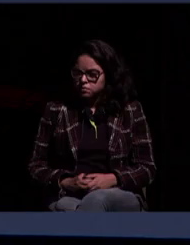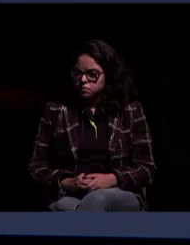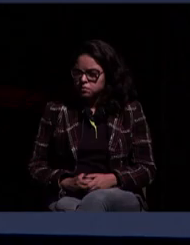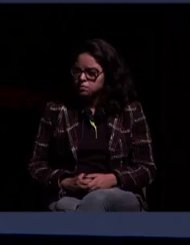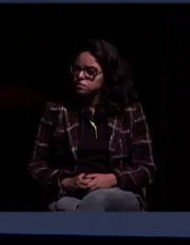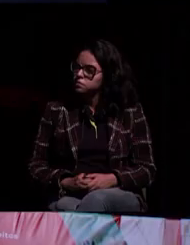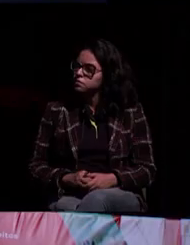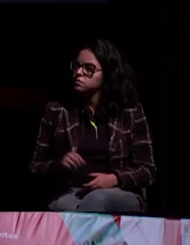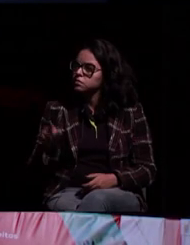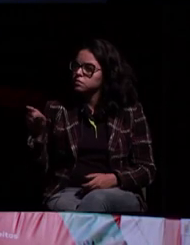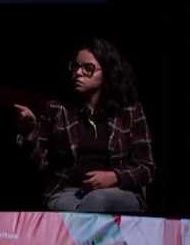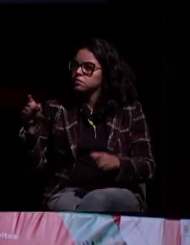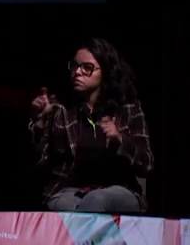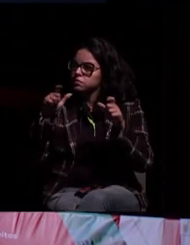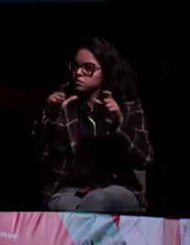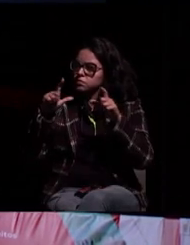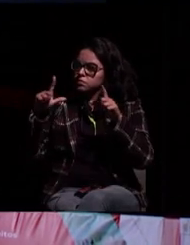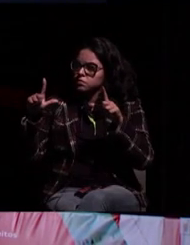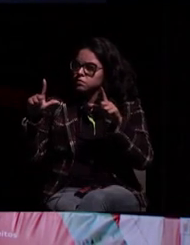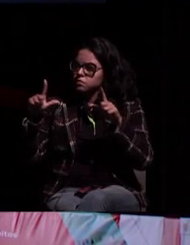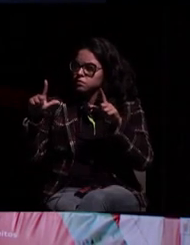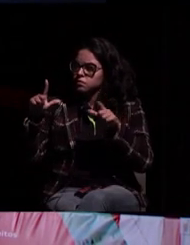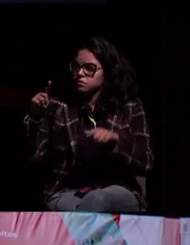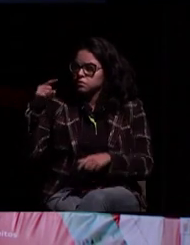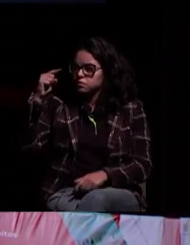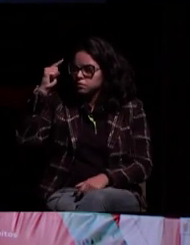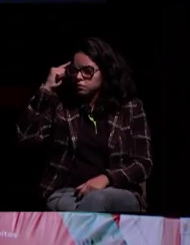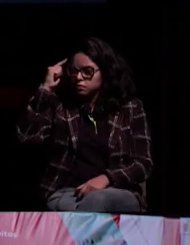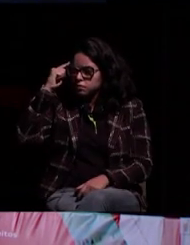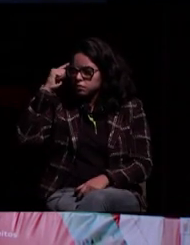This image is for us to reflect and not for you to think